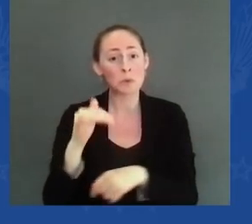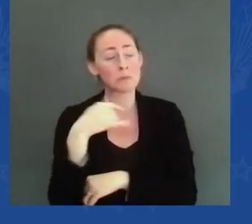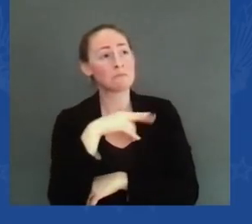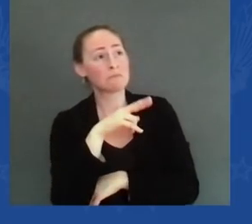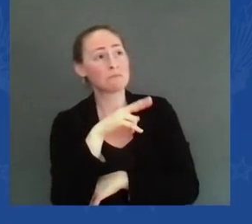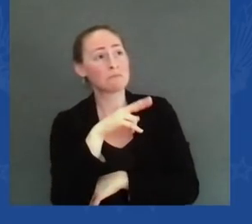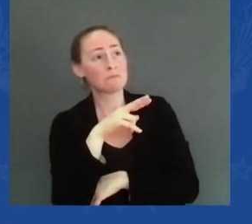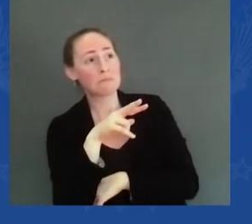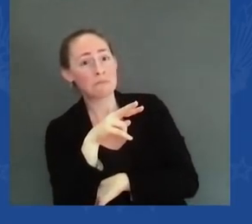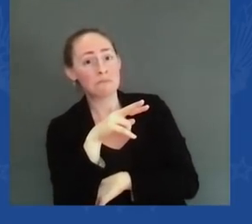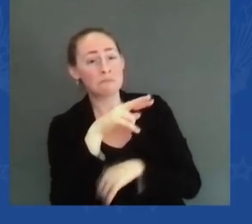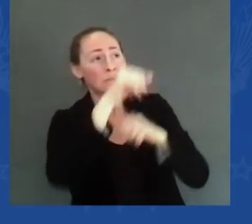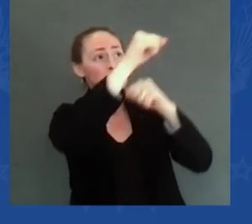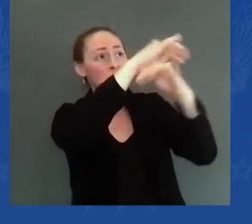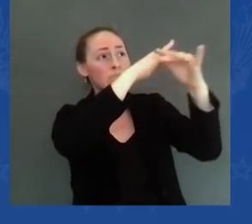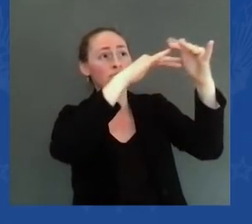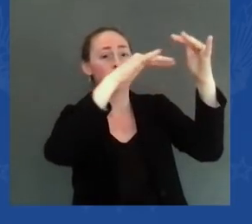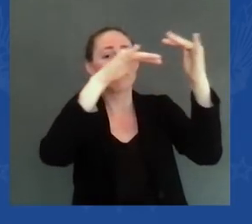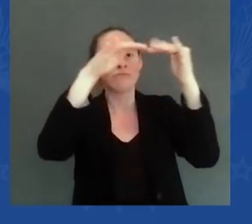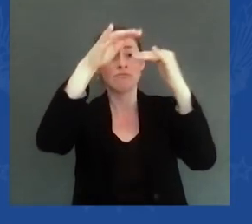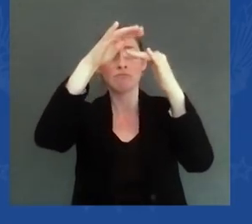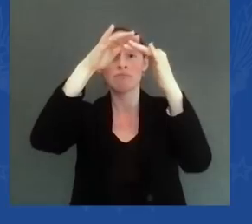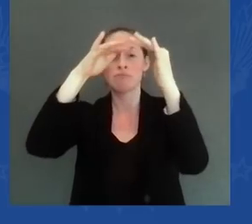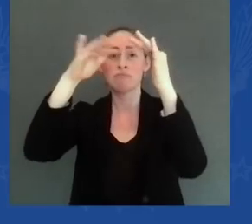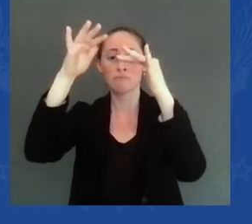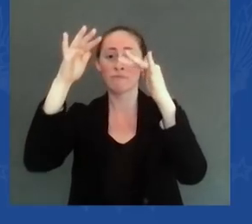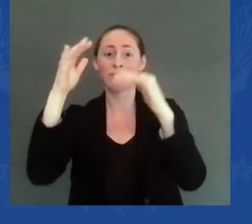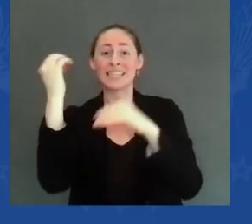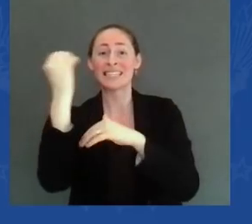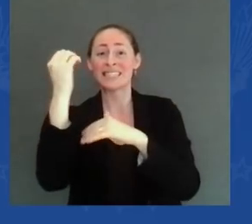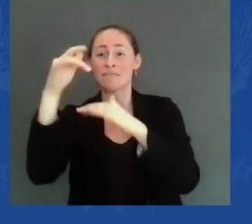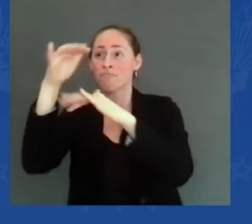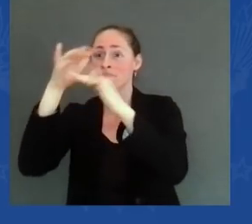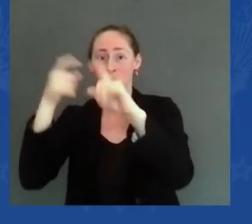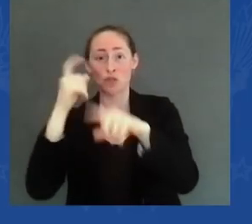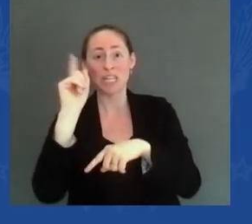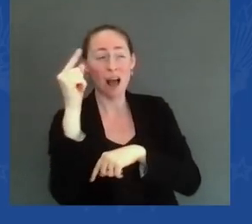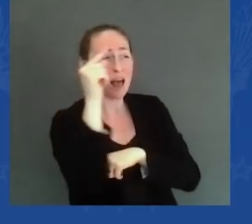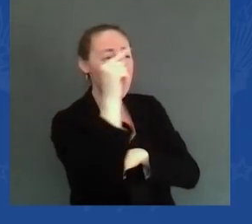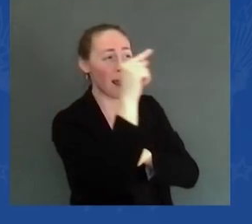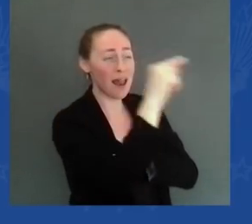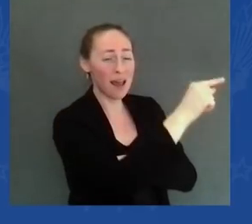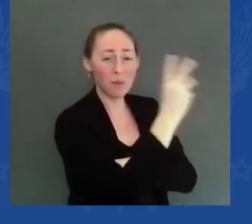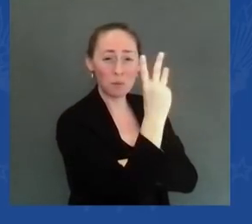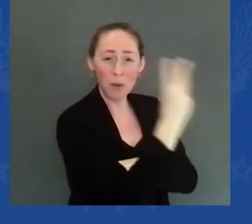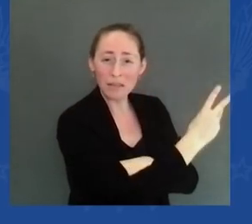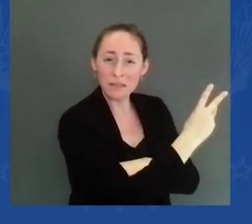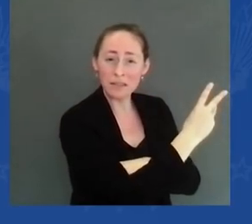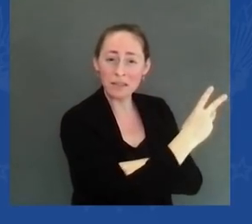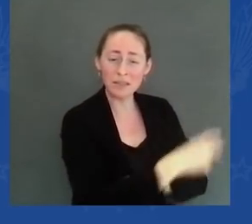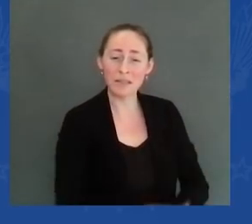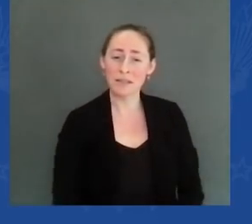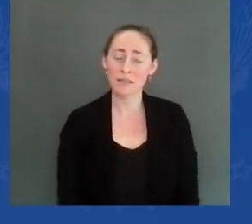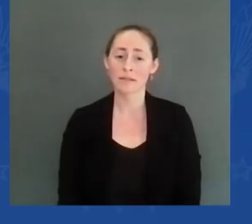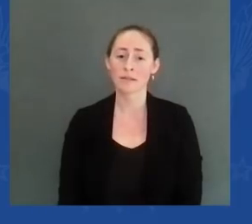Folks, we're all in this. It's about time we stopped the regional fights and understand helping somebody make sure there's no --